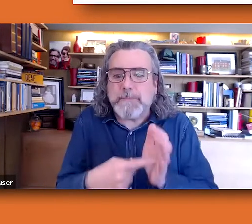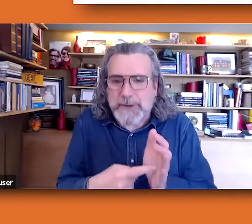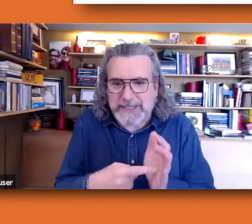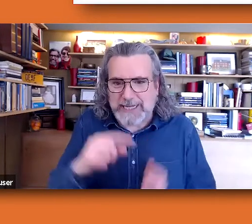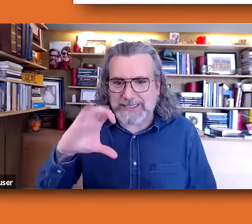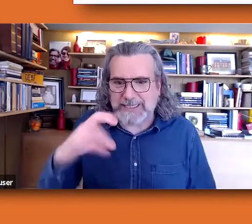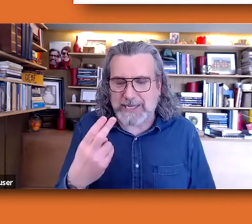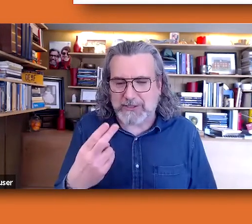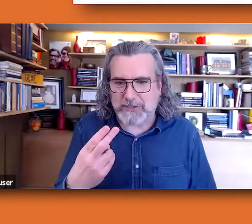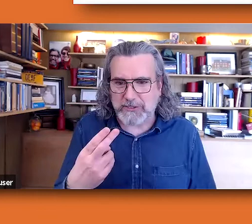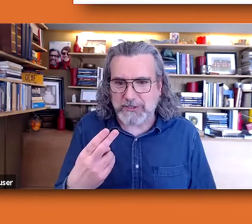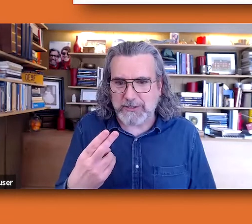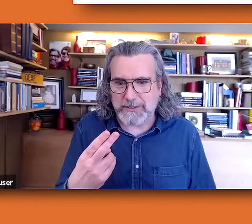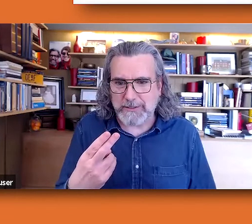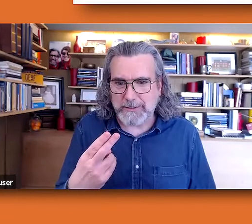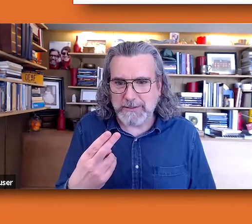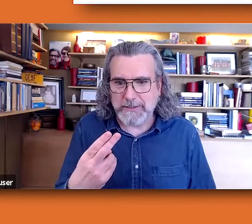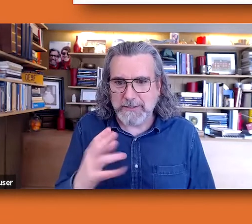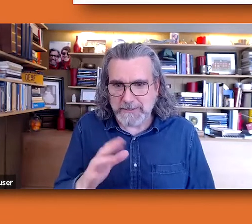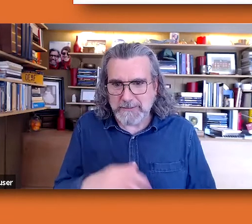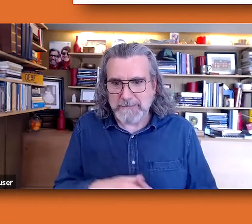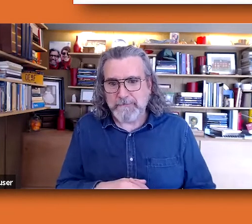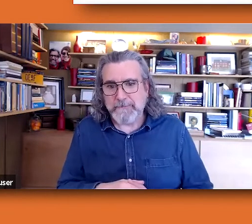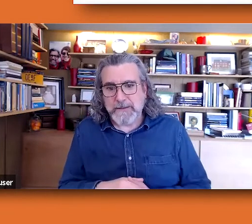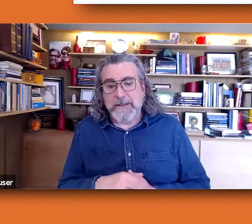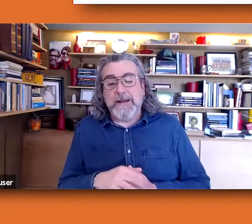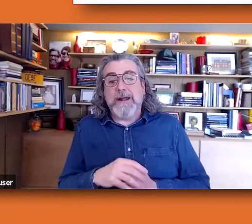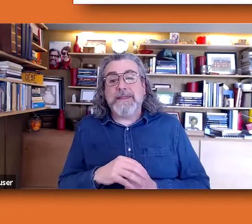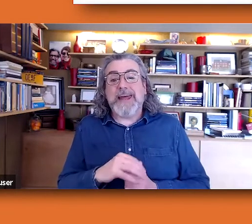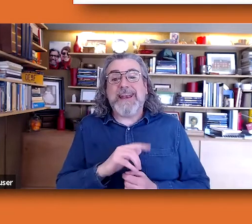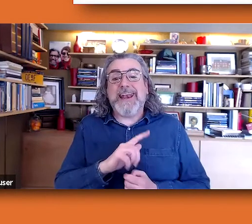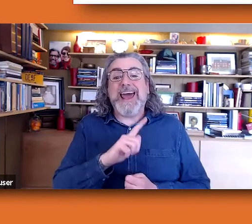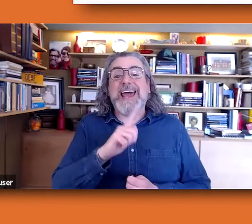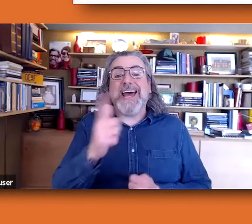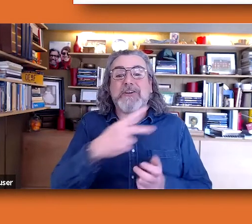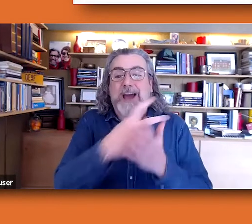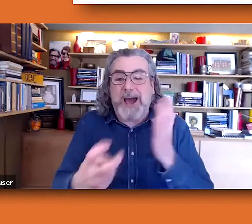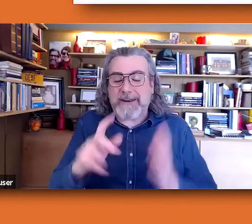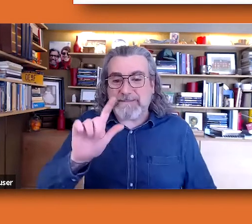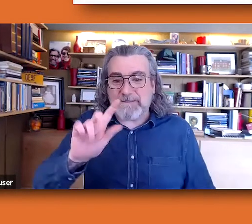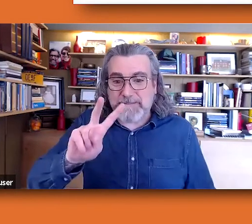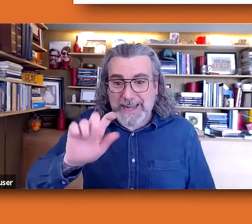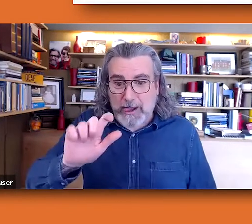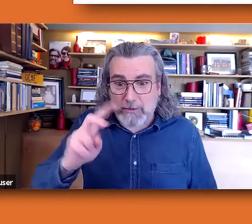representing the sound for "ch," even though it doesn't sound exactly the same as what hearing people hear.